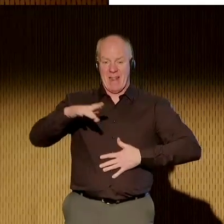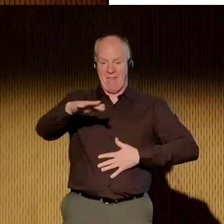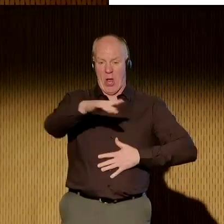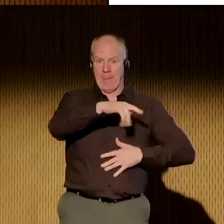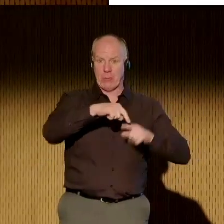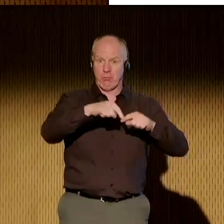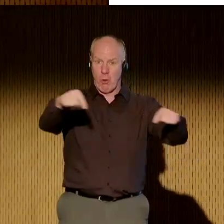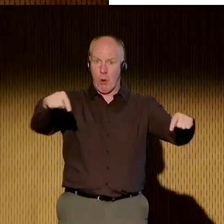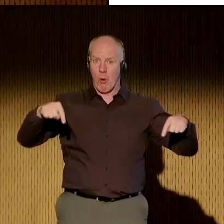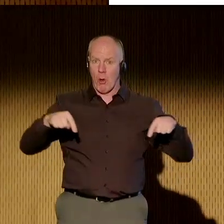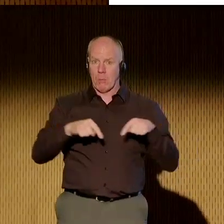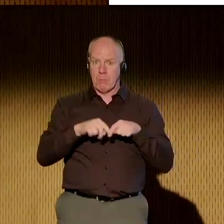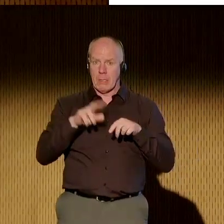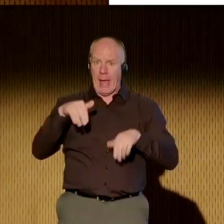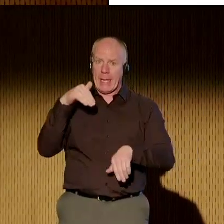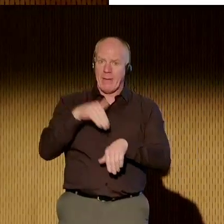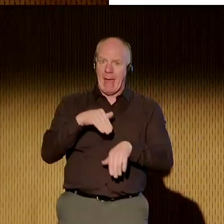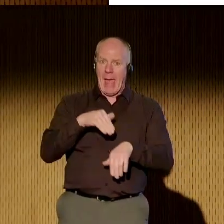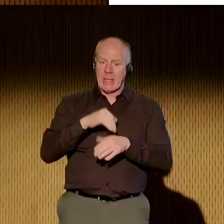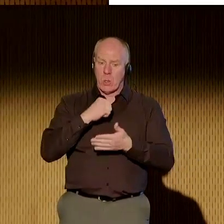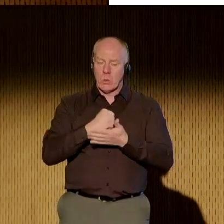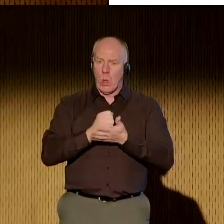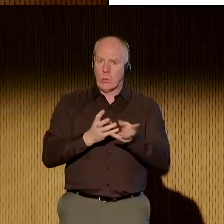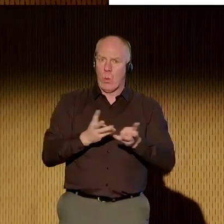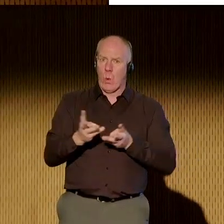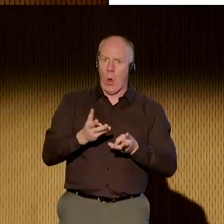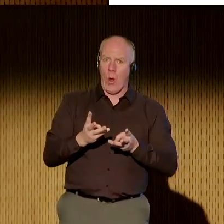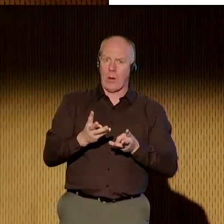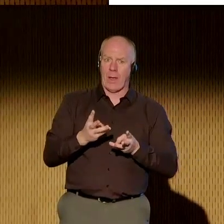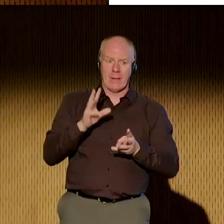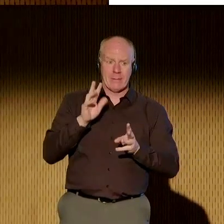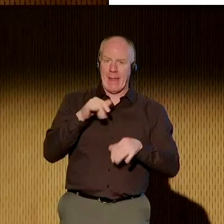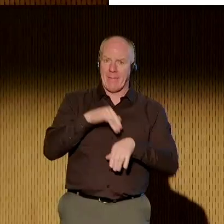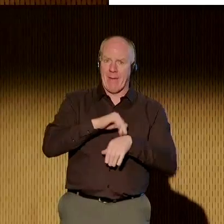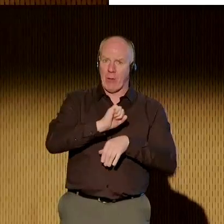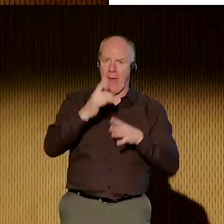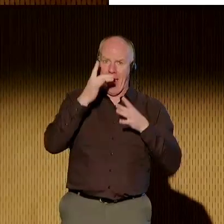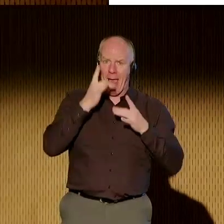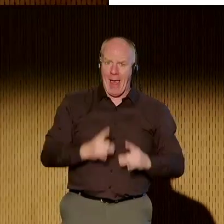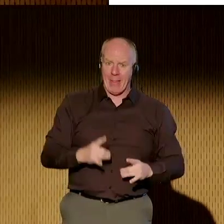have a significant impact on students performance, health and well-being. And despite this evidence,